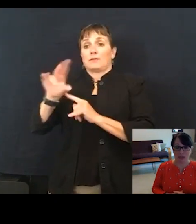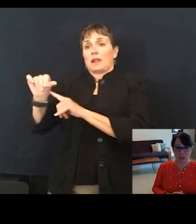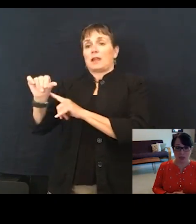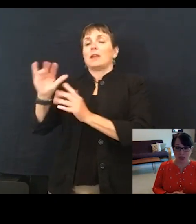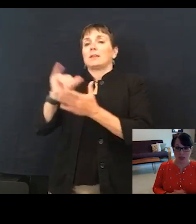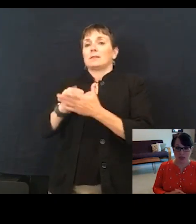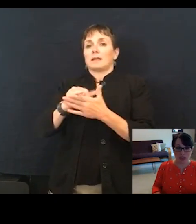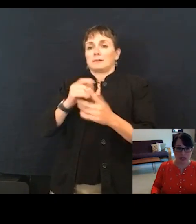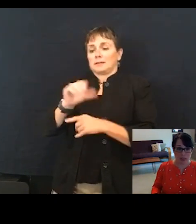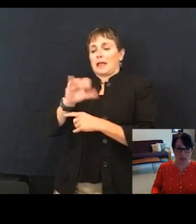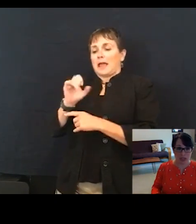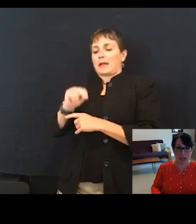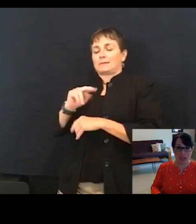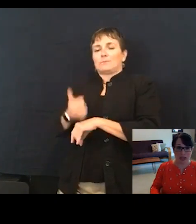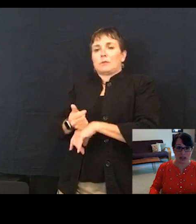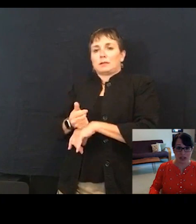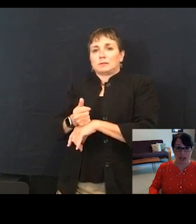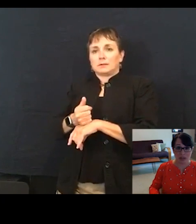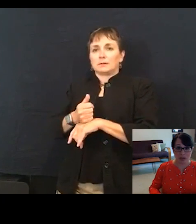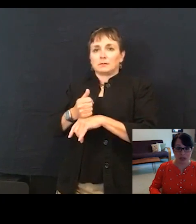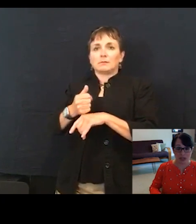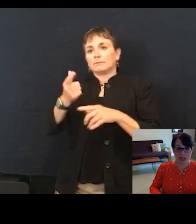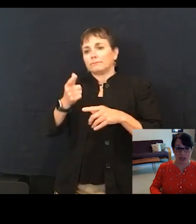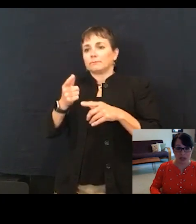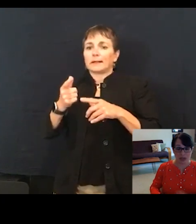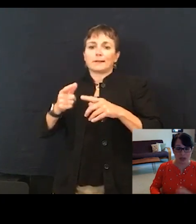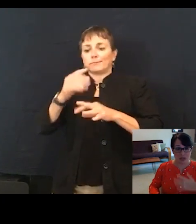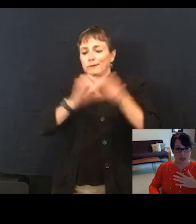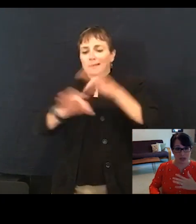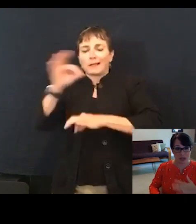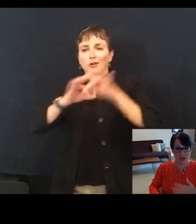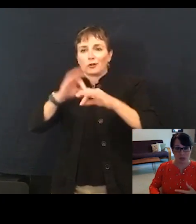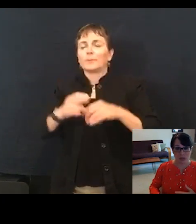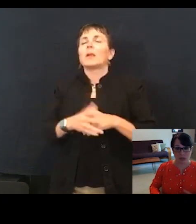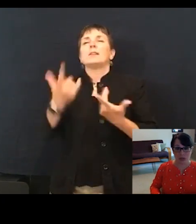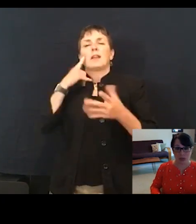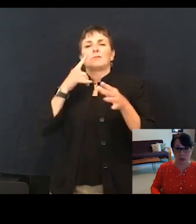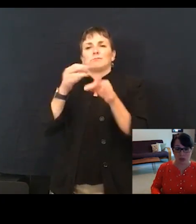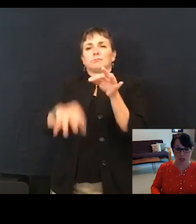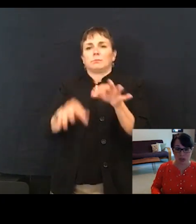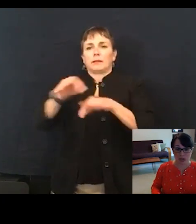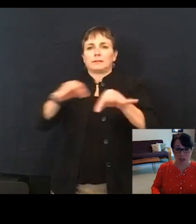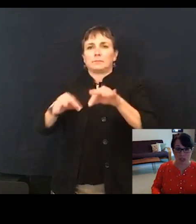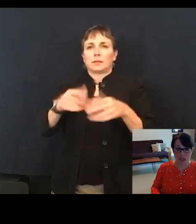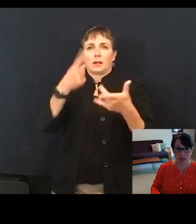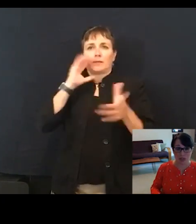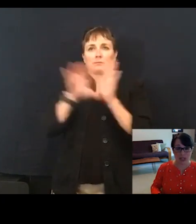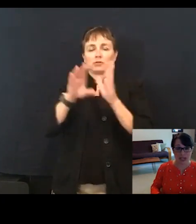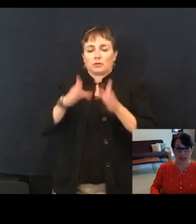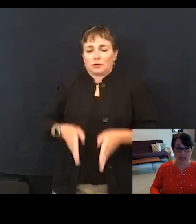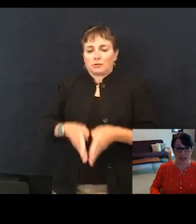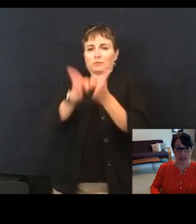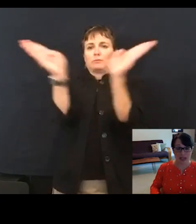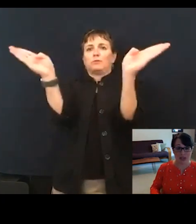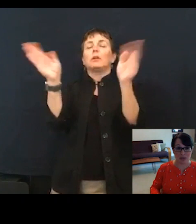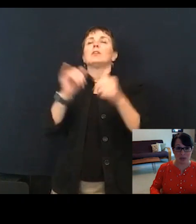Let's put this very simply. On the top, you can see sort of a description of what the protein looks like, but it has this head domain